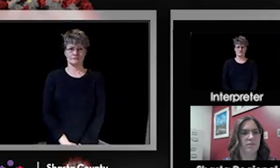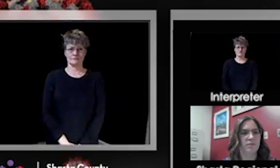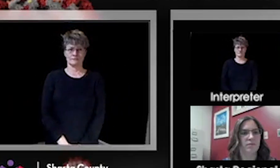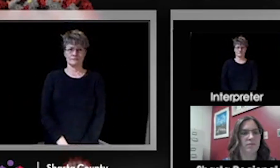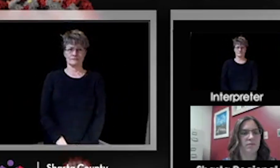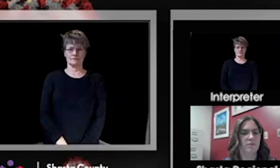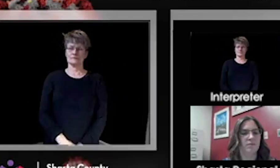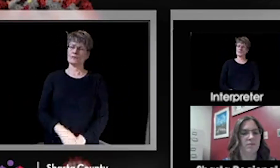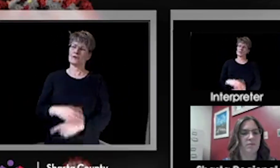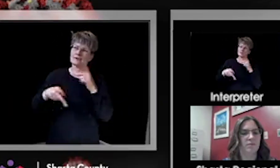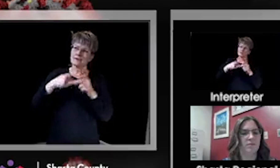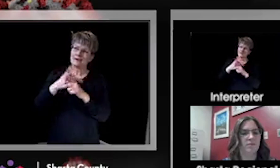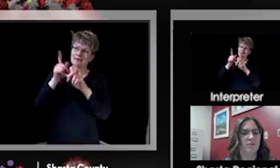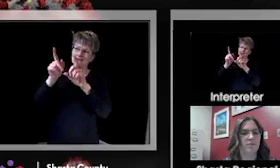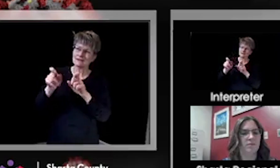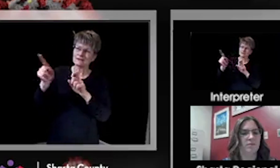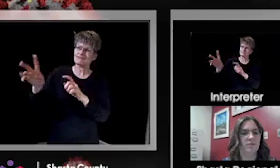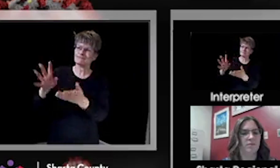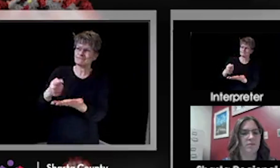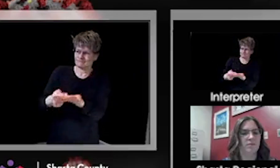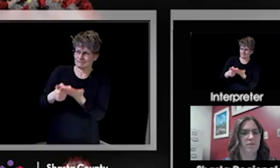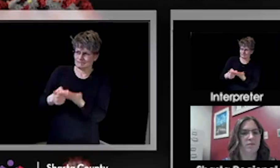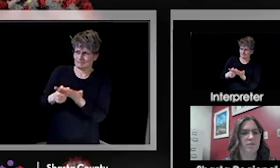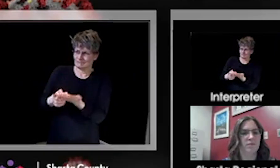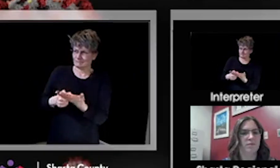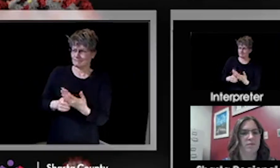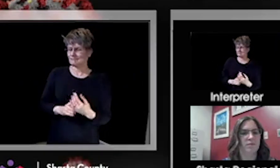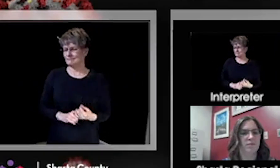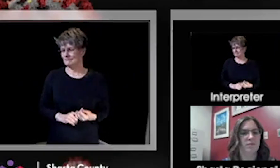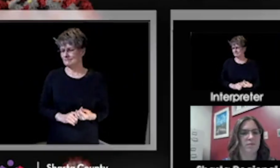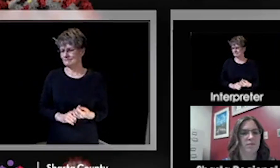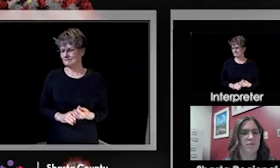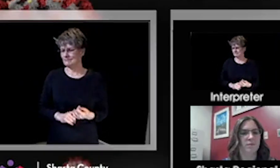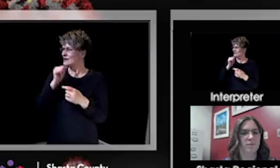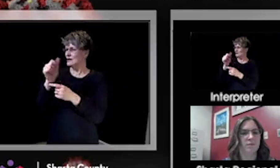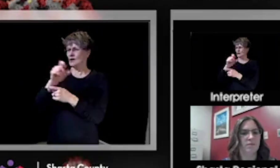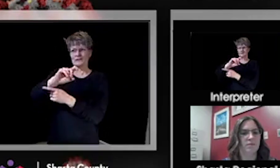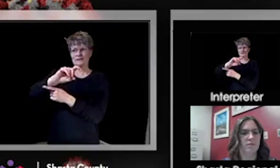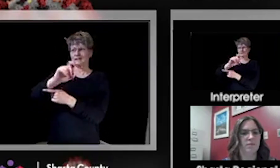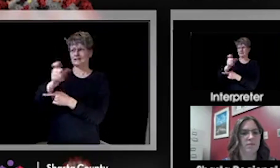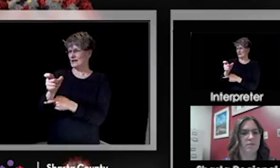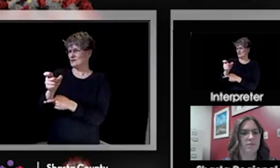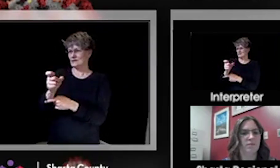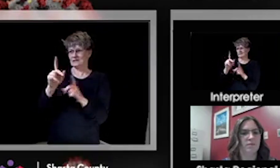to is not the diagnostic testing type of testing that we have available right now. The type